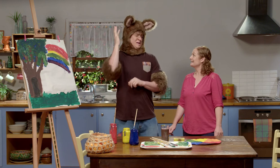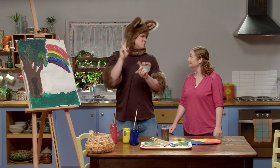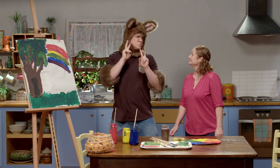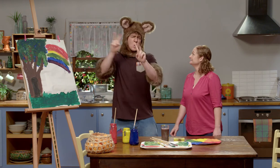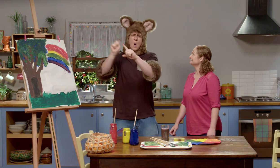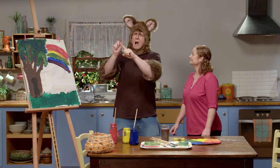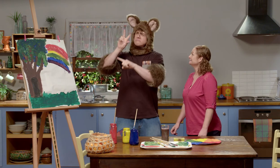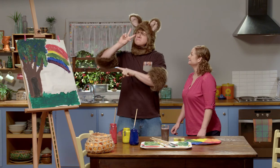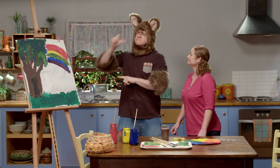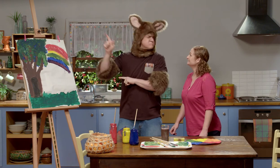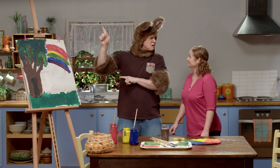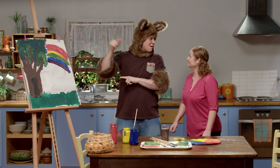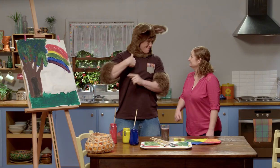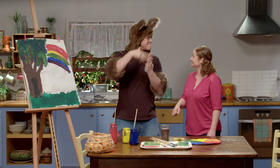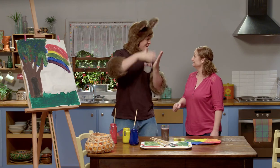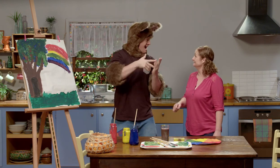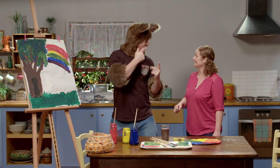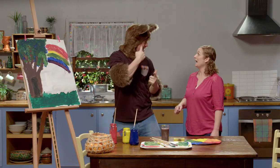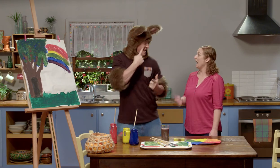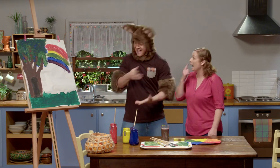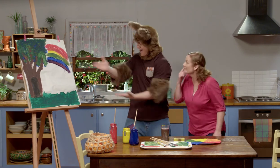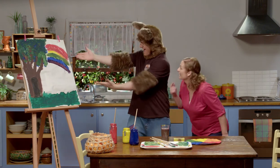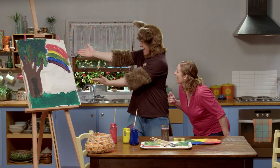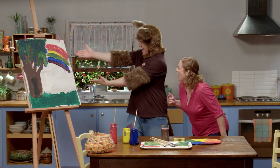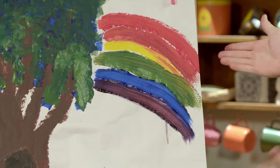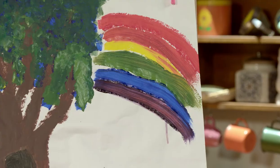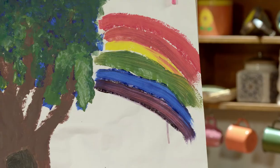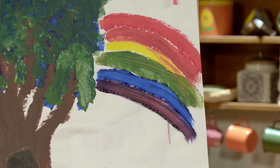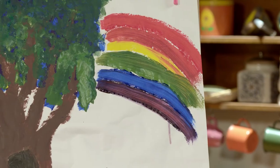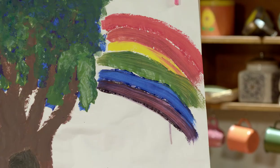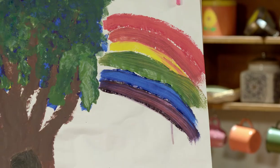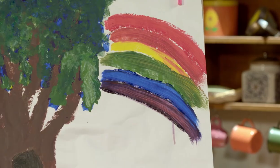is something I saw above my tree. Have a look.